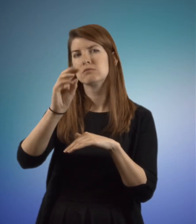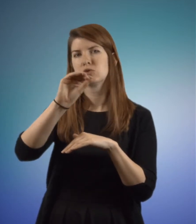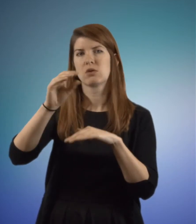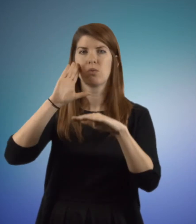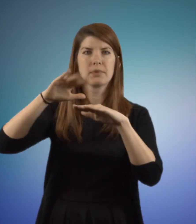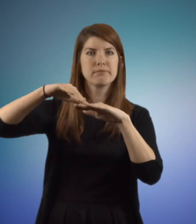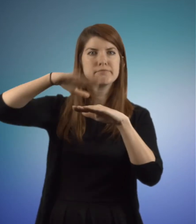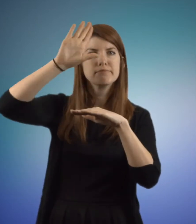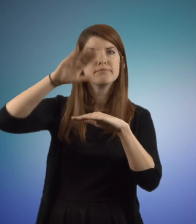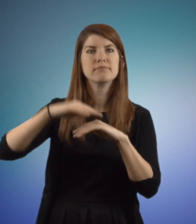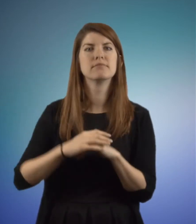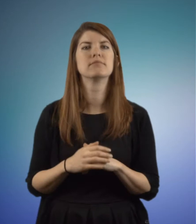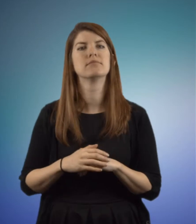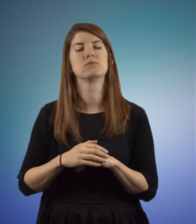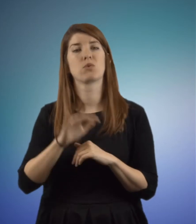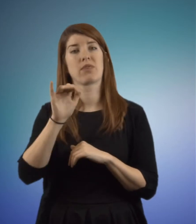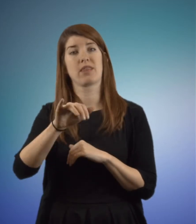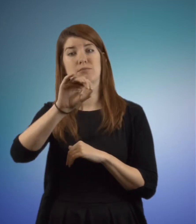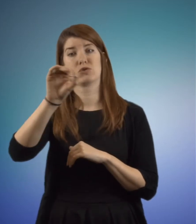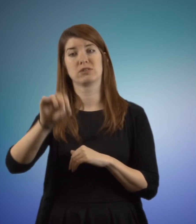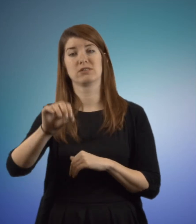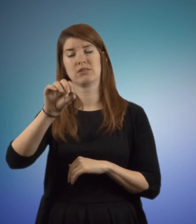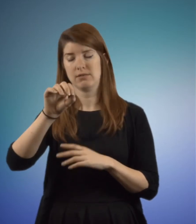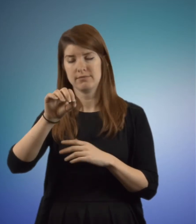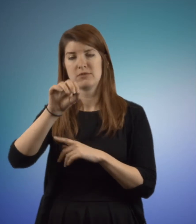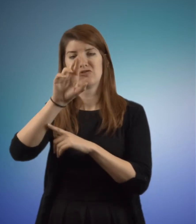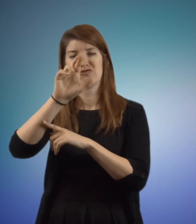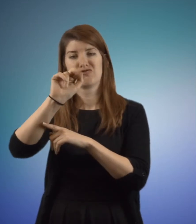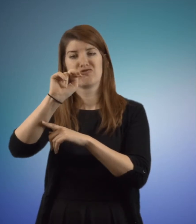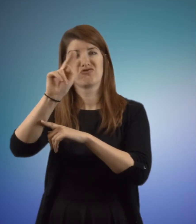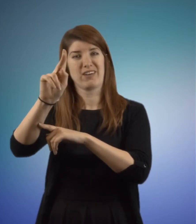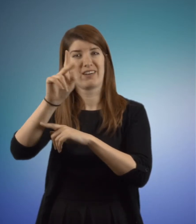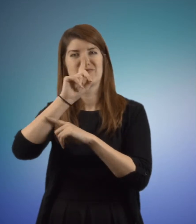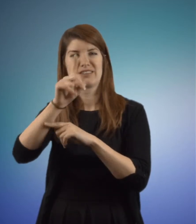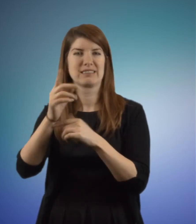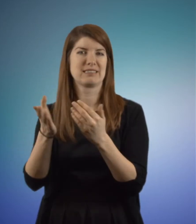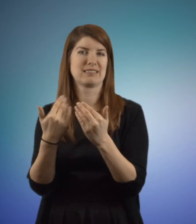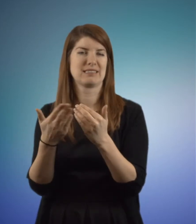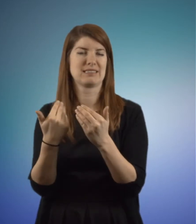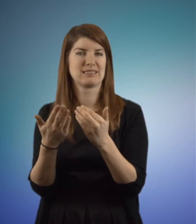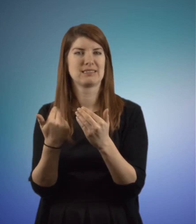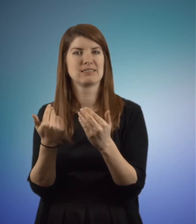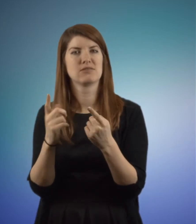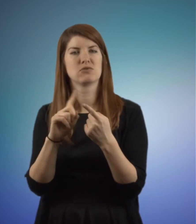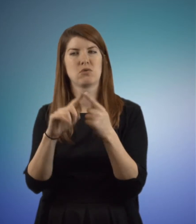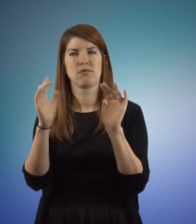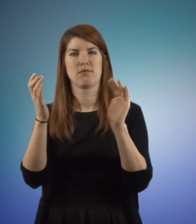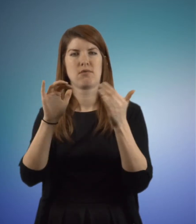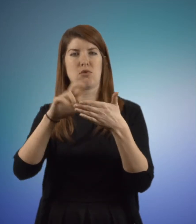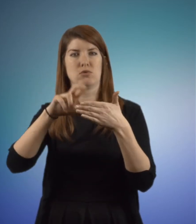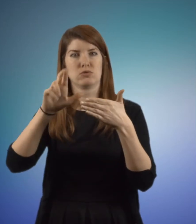So, the percentile rank is a really easy to way to put these results in the perspective